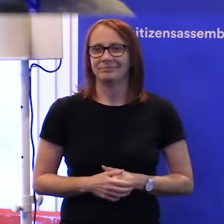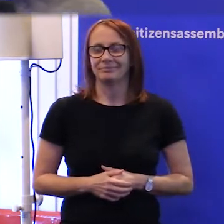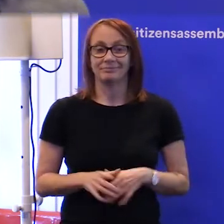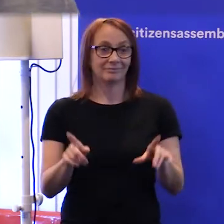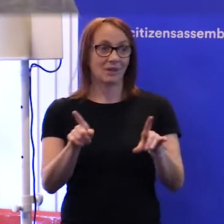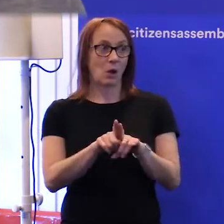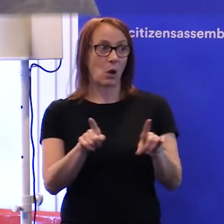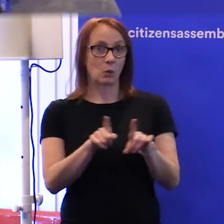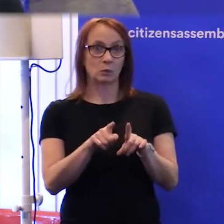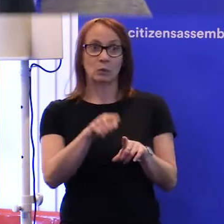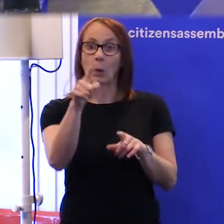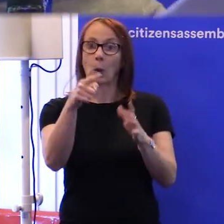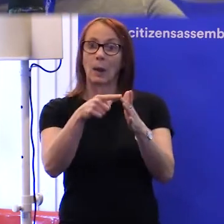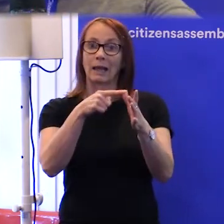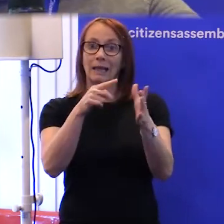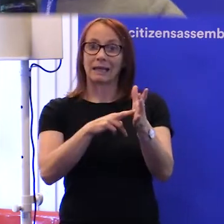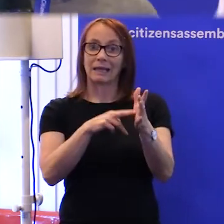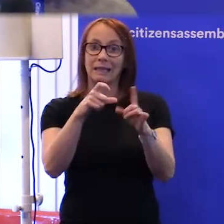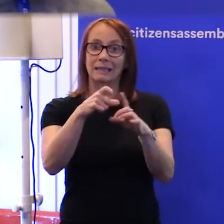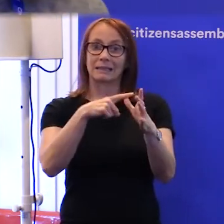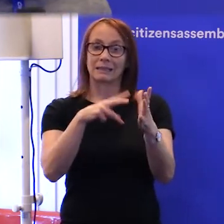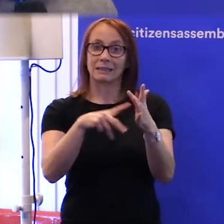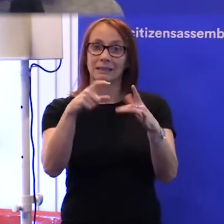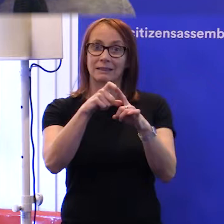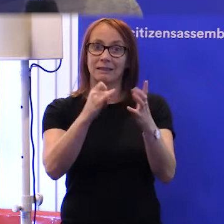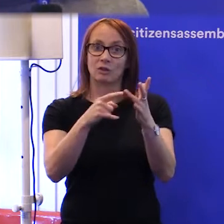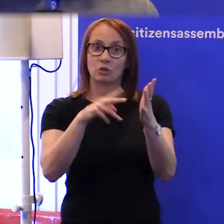reintroduce you to Ian Davidson who's sitting right at the back of the room